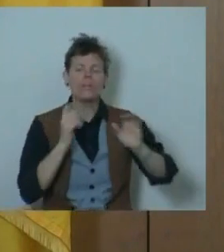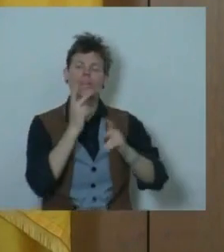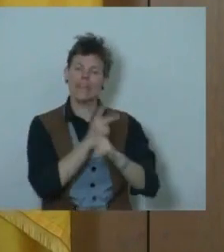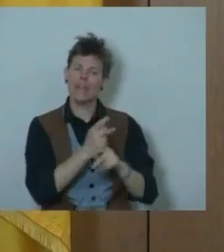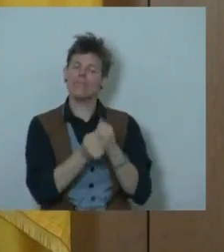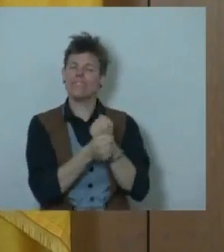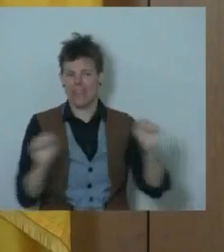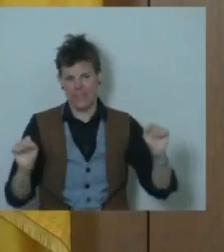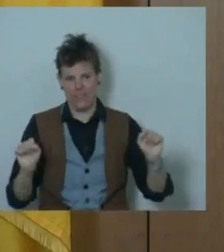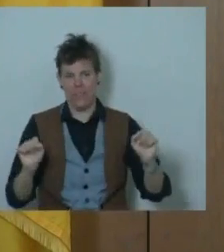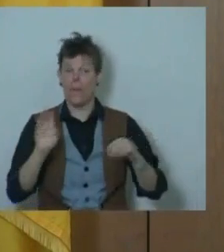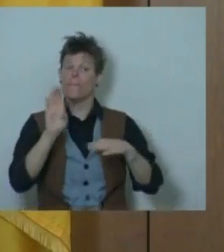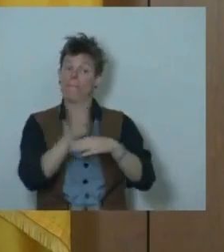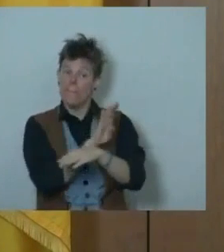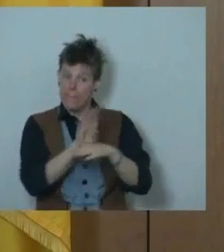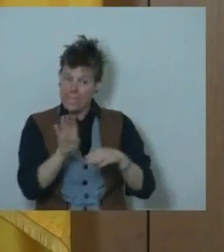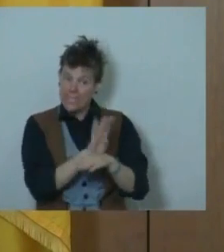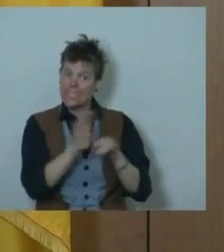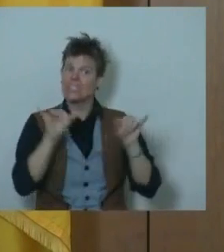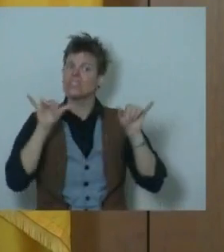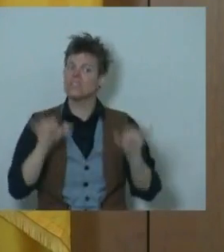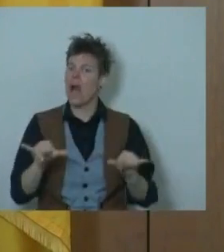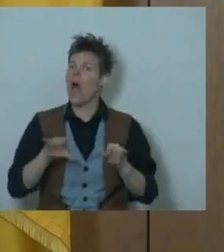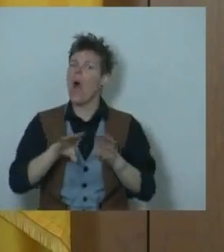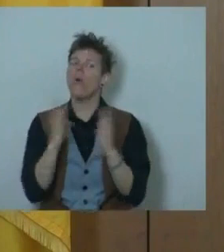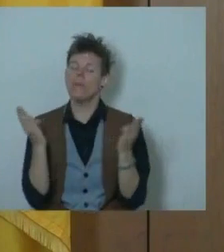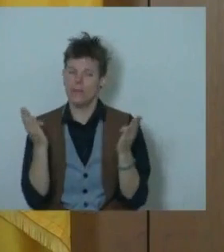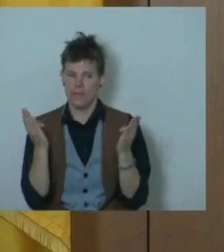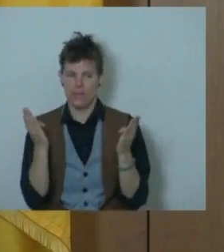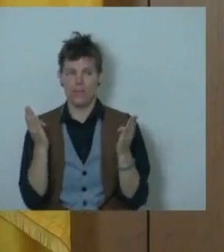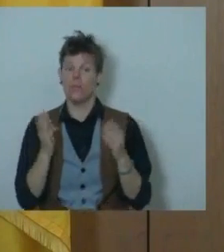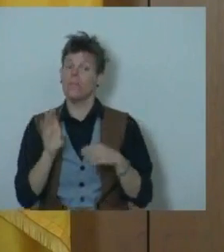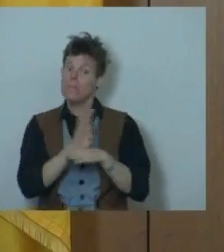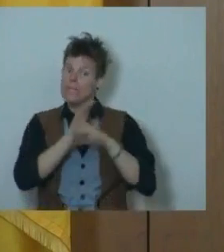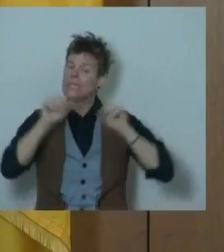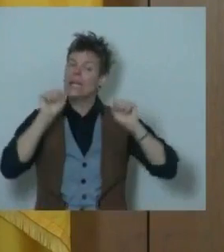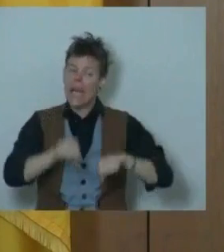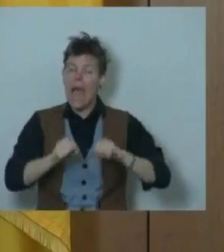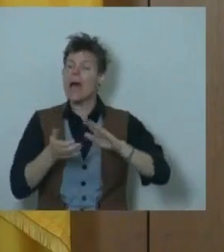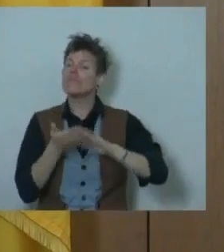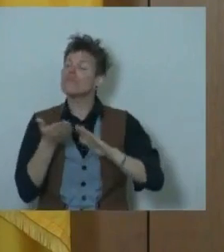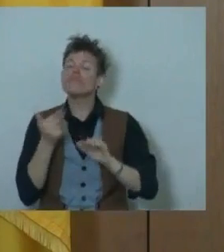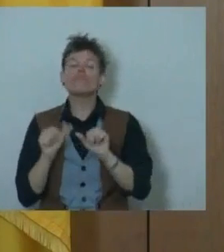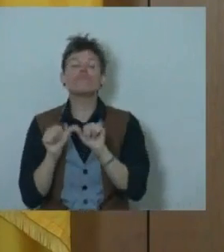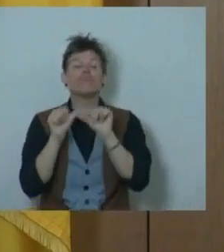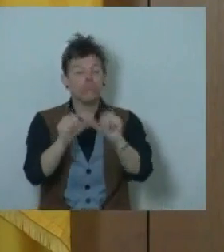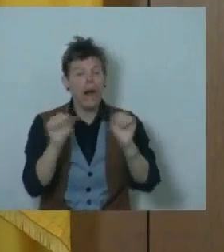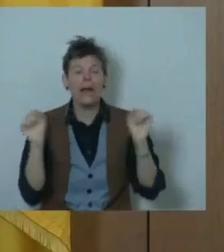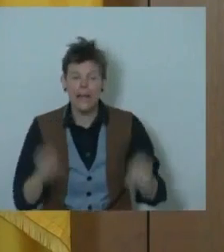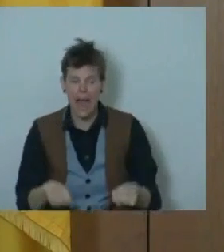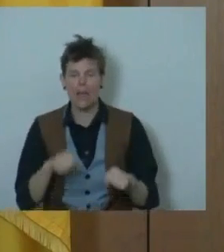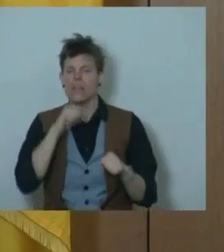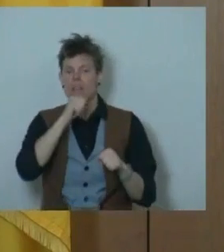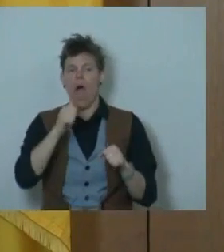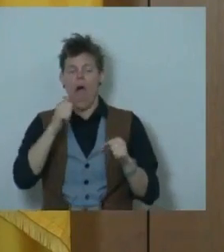IF I DO THIS, IT MEANS THERE EMPLOYEES ARE SAFE. IF THERE EMPLOYEES ARE SAFE OR SAFER, THEY CAN STAY IN BUSINESS LONGER.